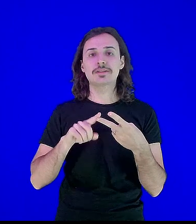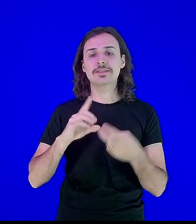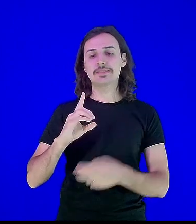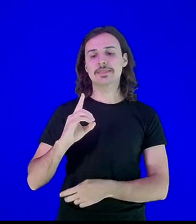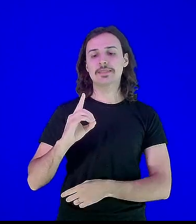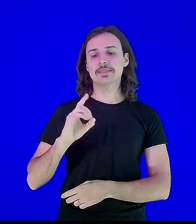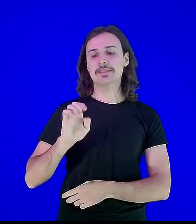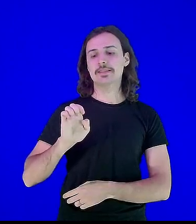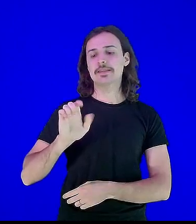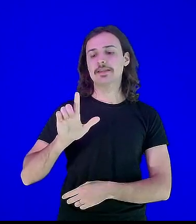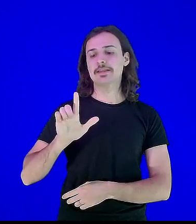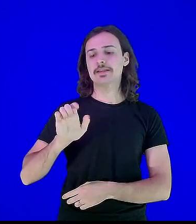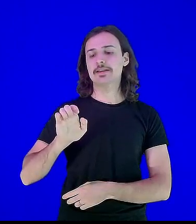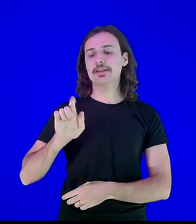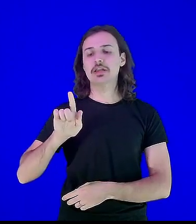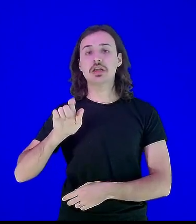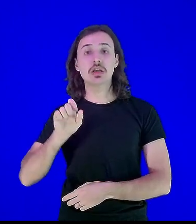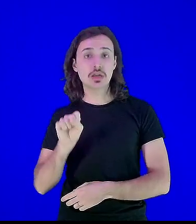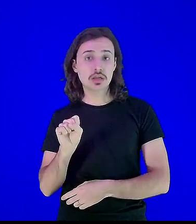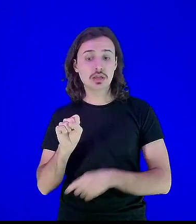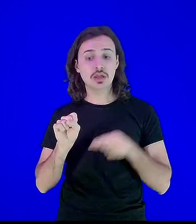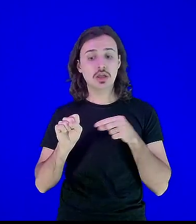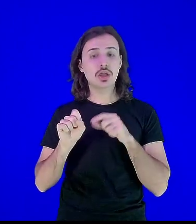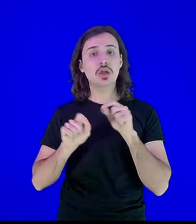that is also a text editor for SignWriting